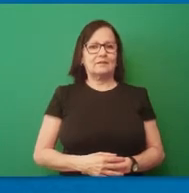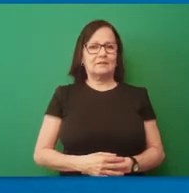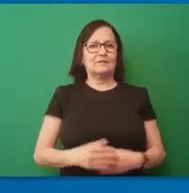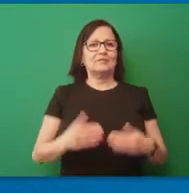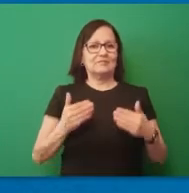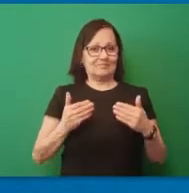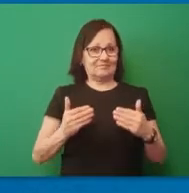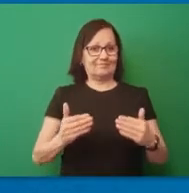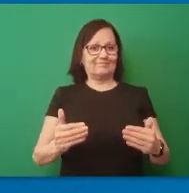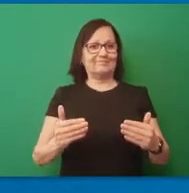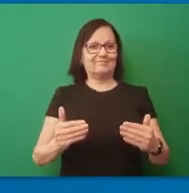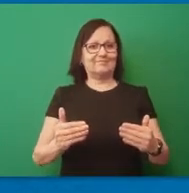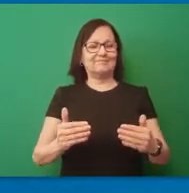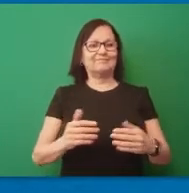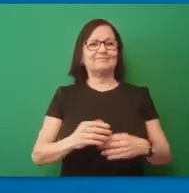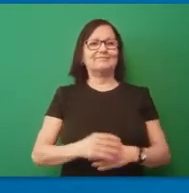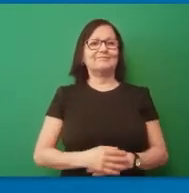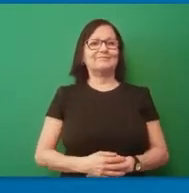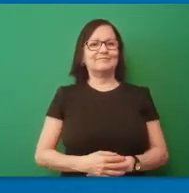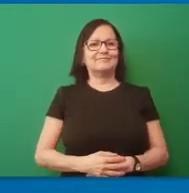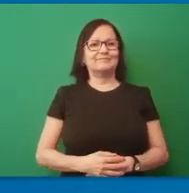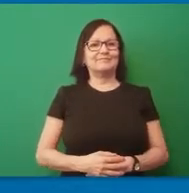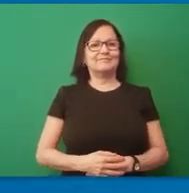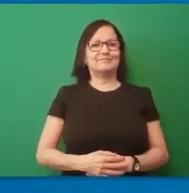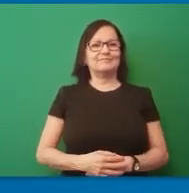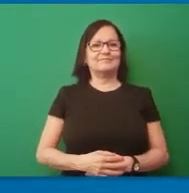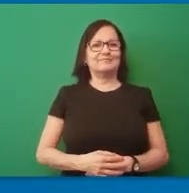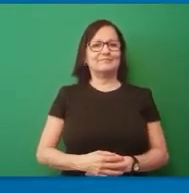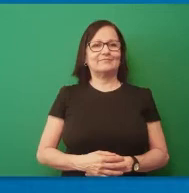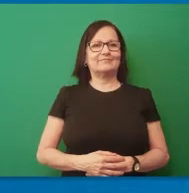[bell rings]